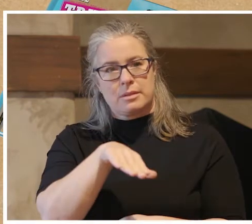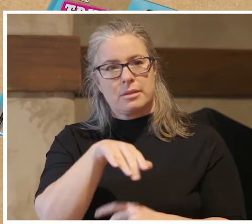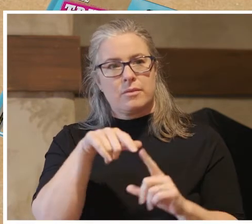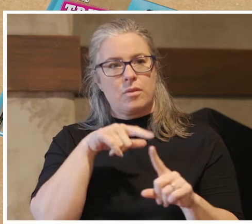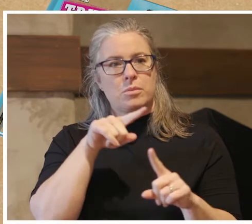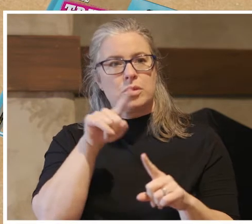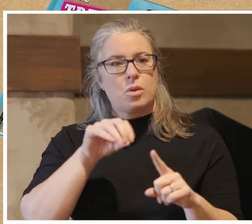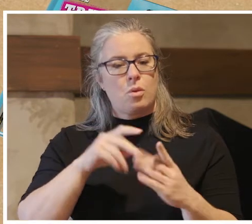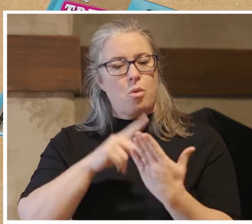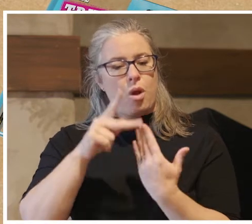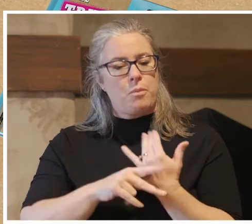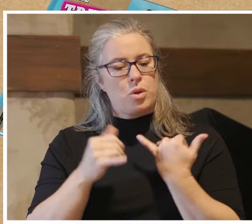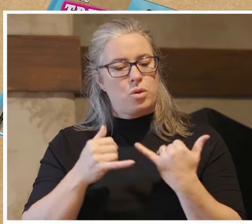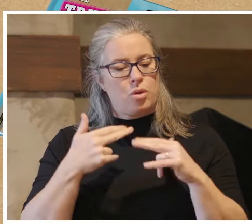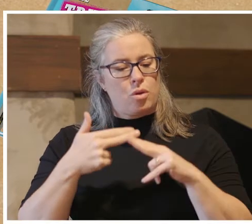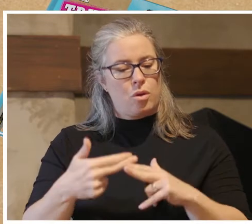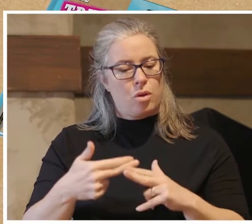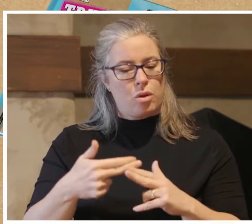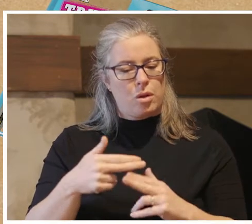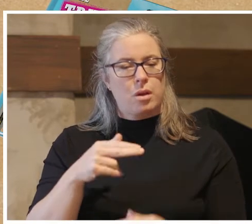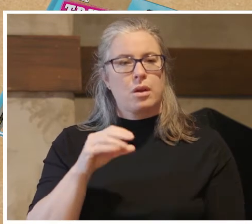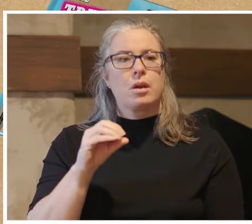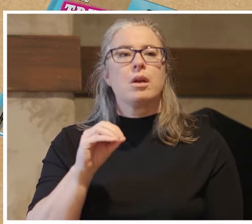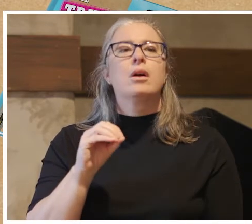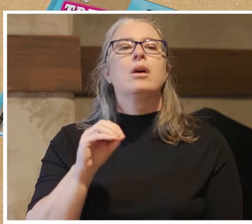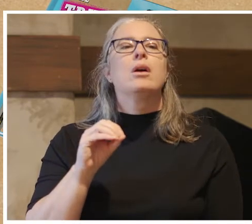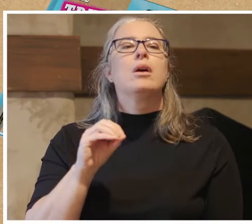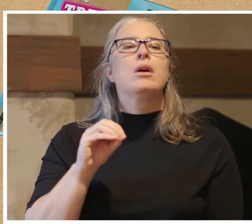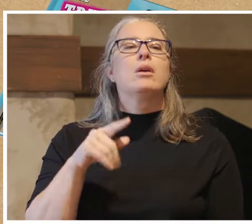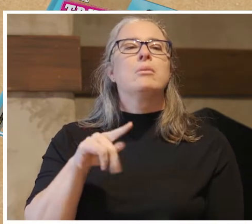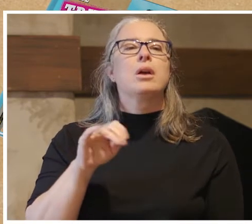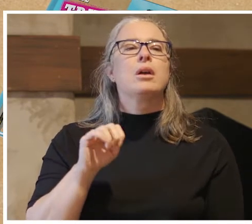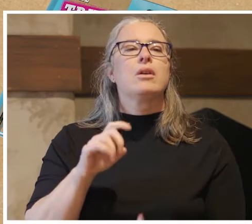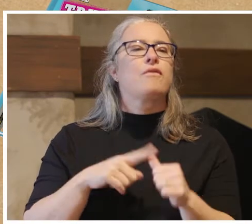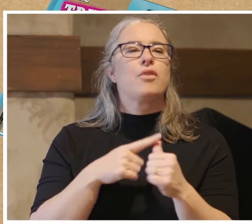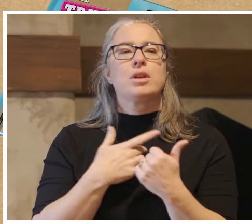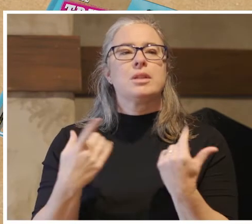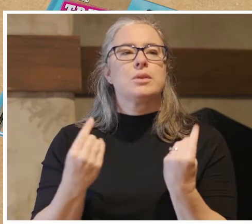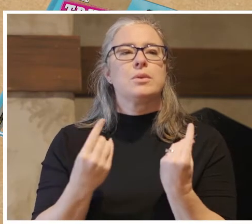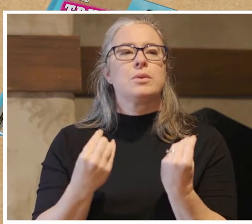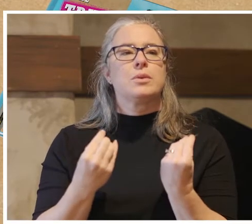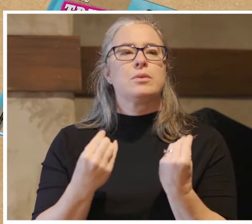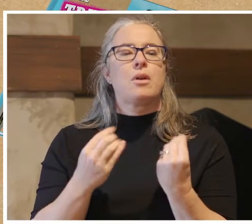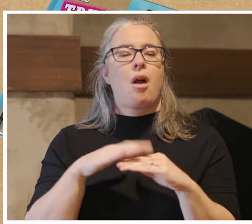The program I'm using currently is called Procreate. And the first thing I'm gonna do,